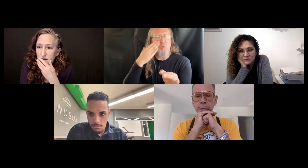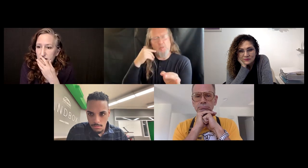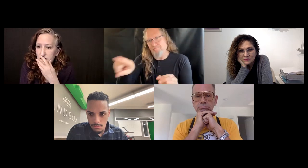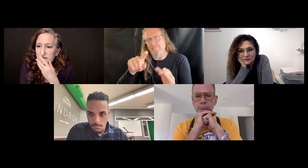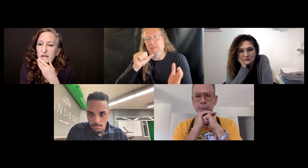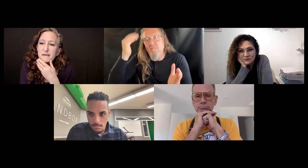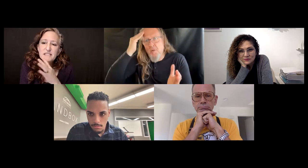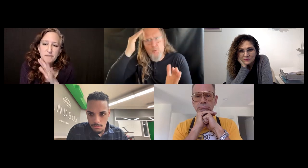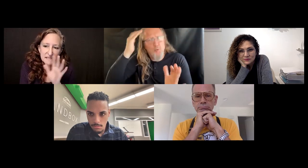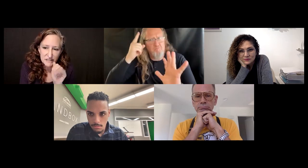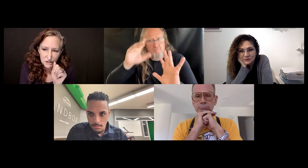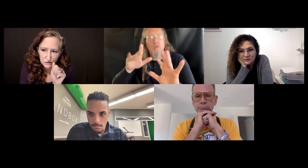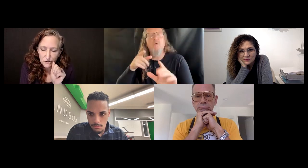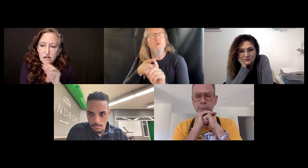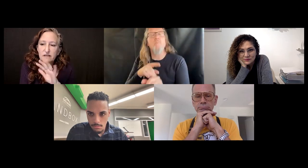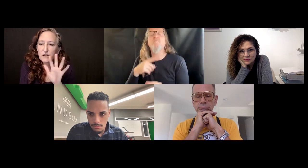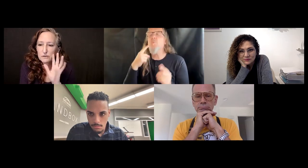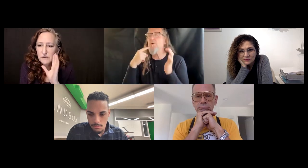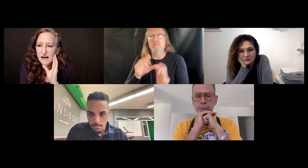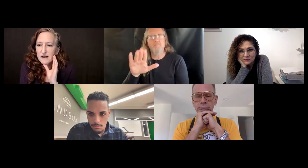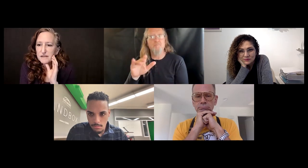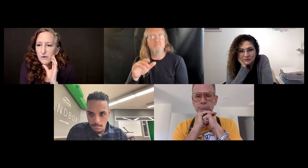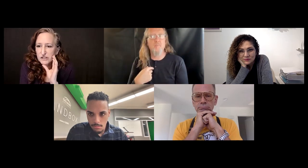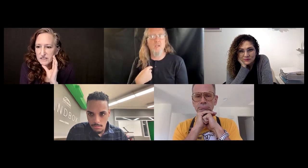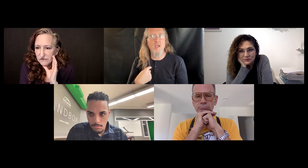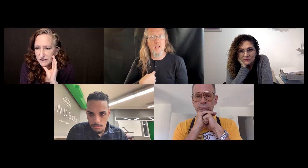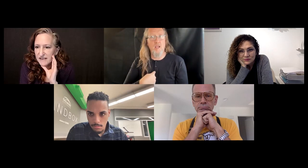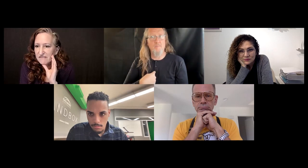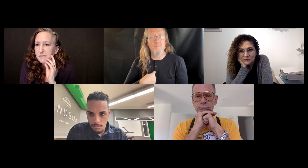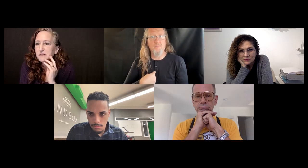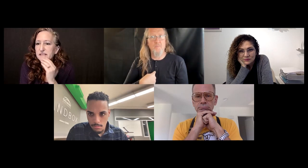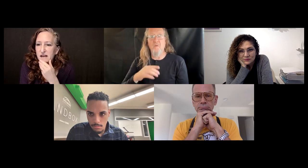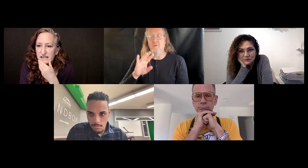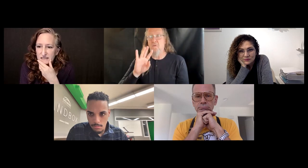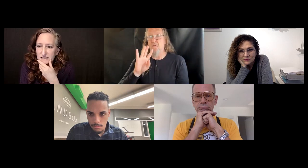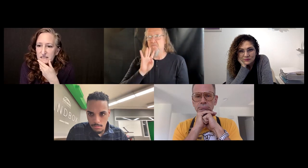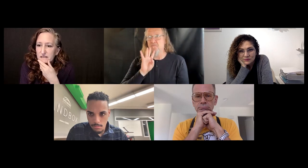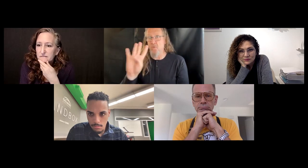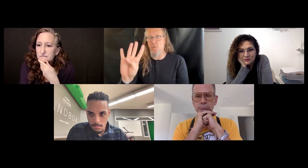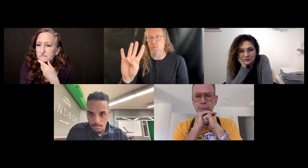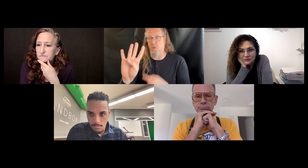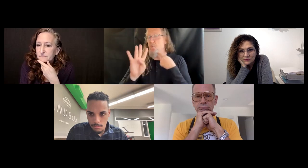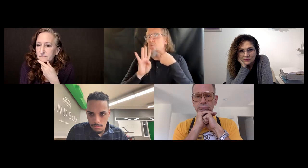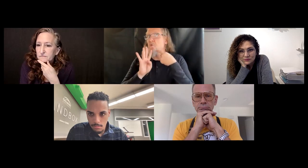So let me explain this to to all of you. But the question is for the deaf people in the audience